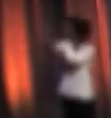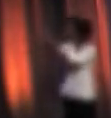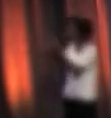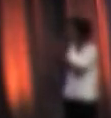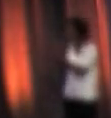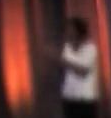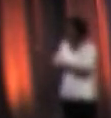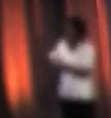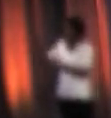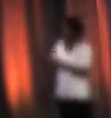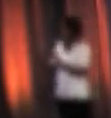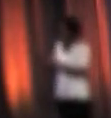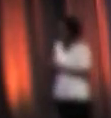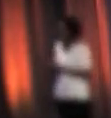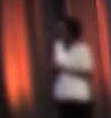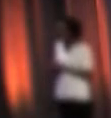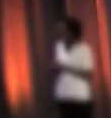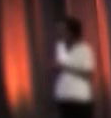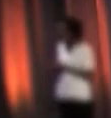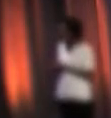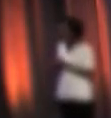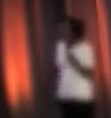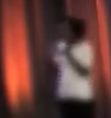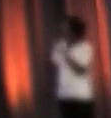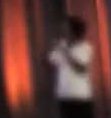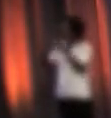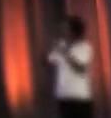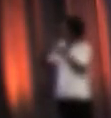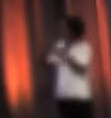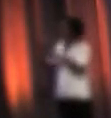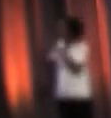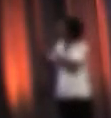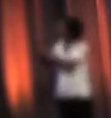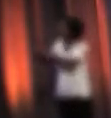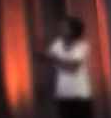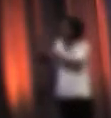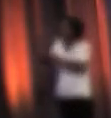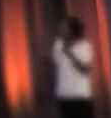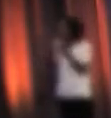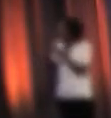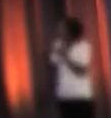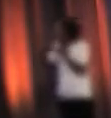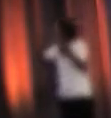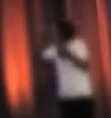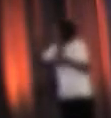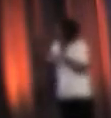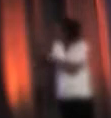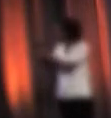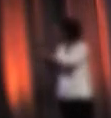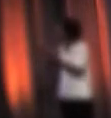What this array of finalists and winners of the Jodi Awards dramatise for us, is a sector seeking to be